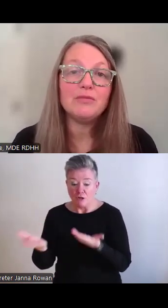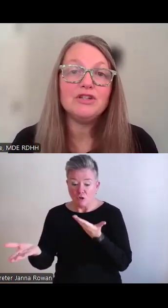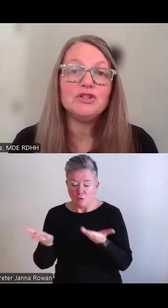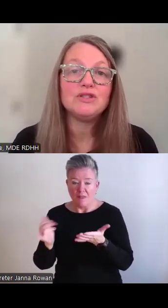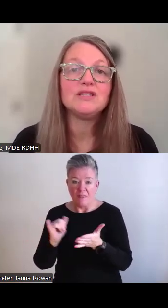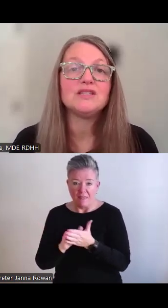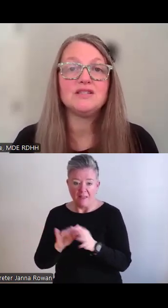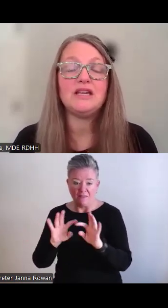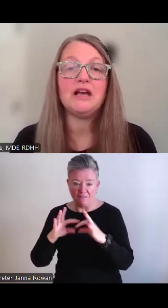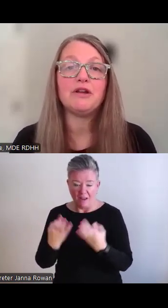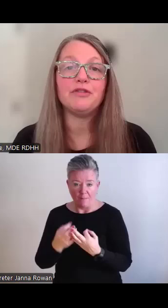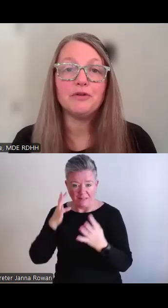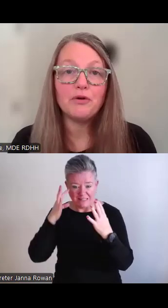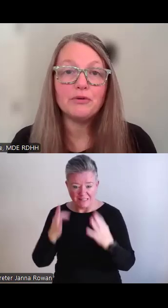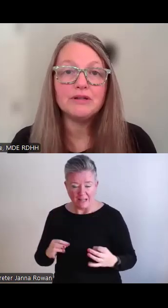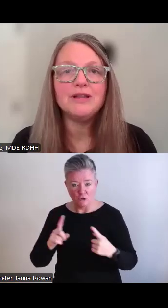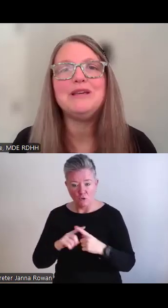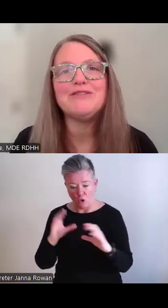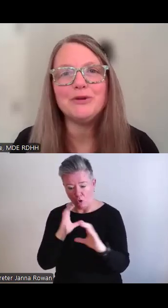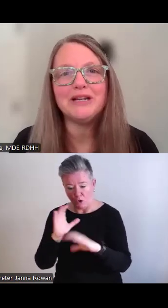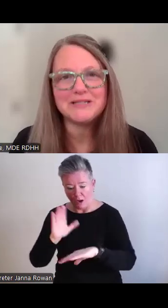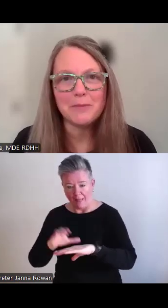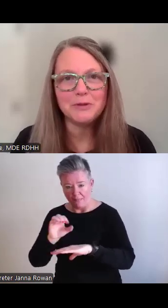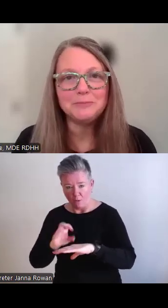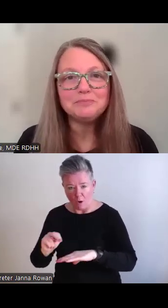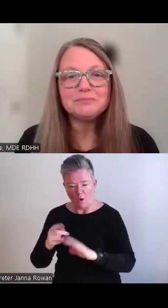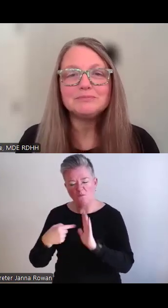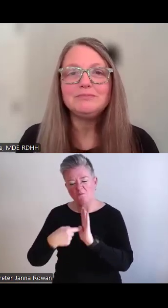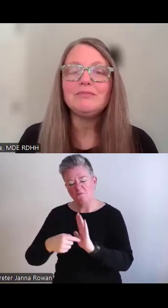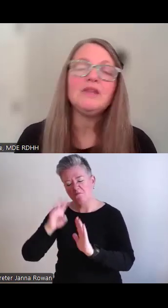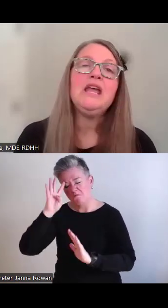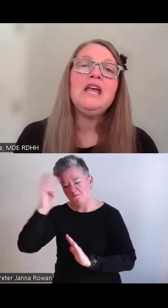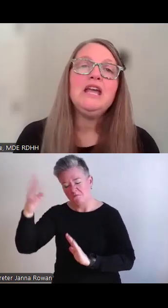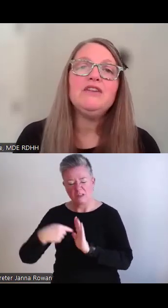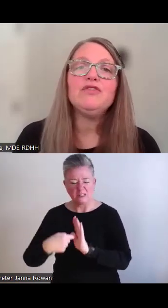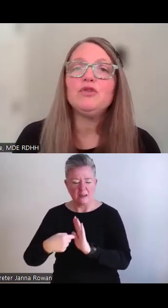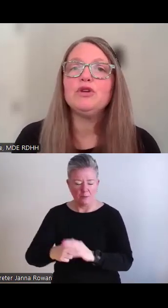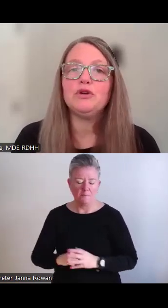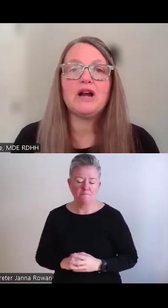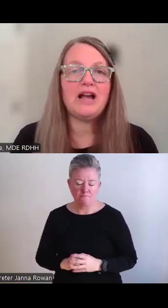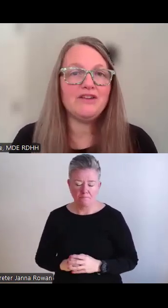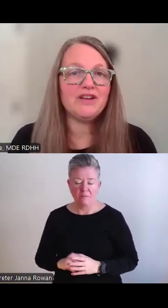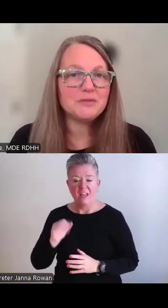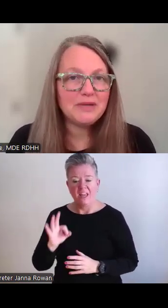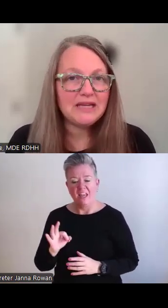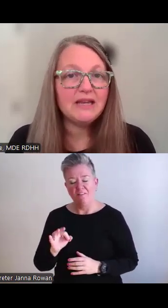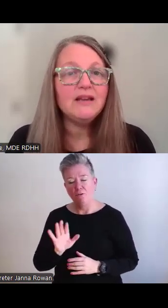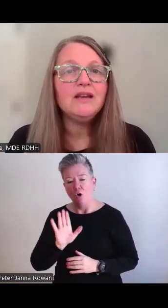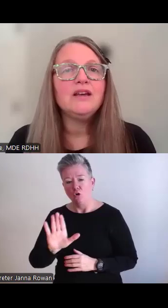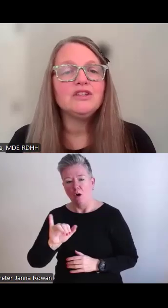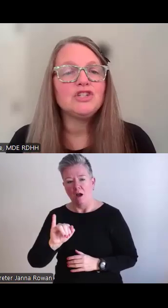family chooses to seek out on their own. Let me give you an example. If, through your IFSP, the